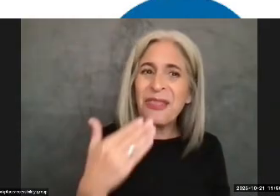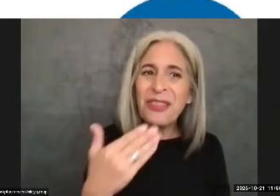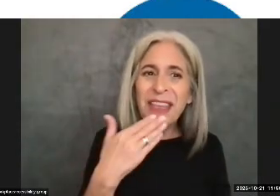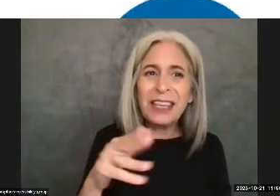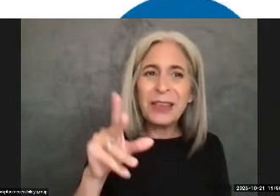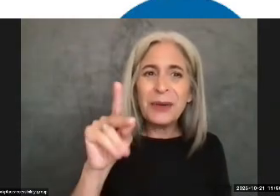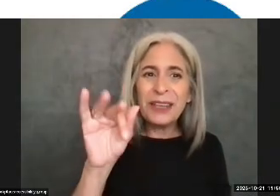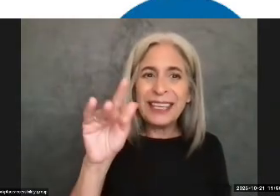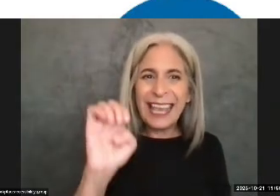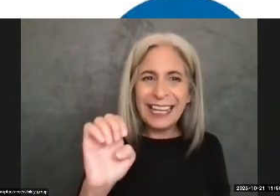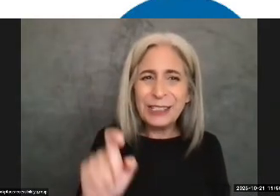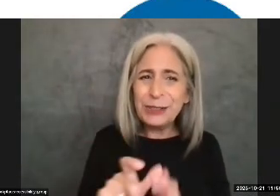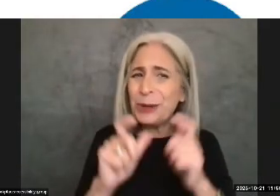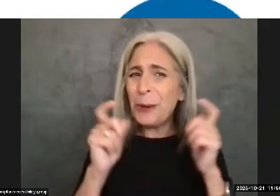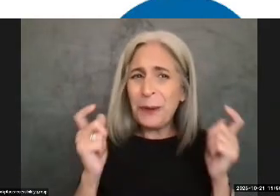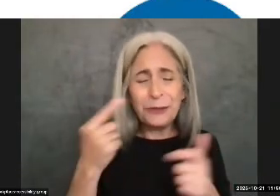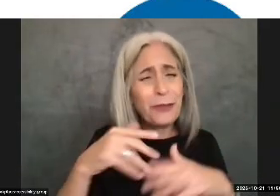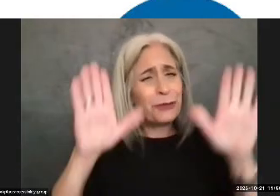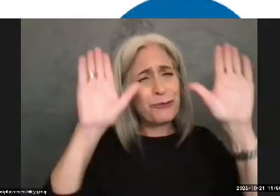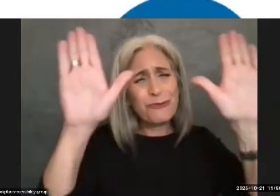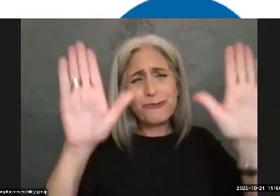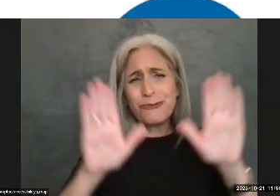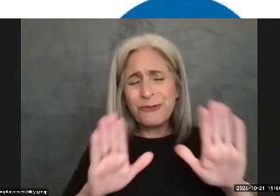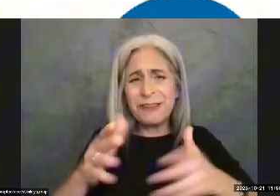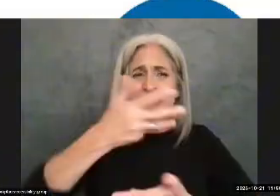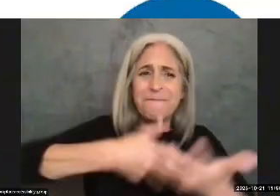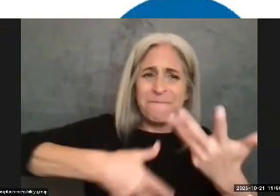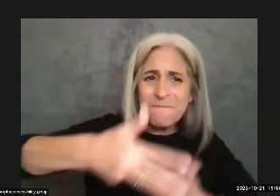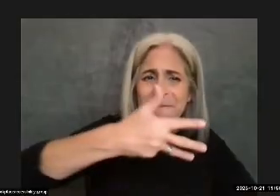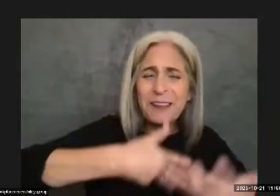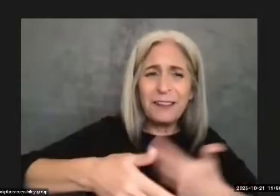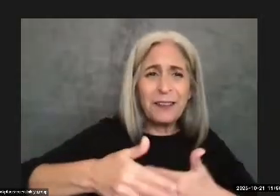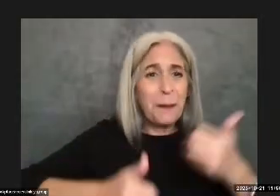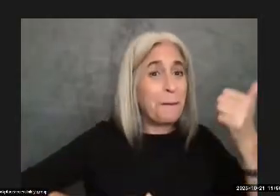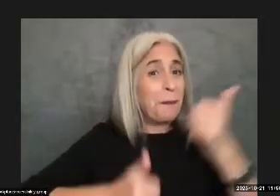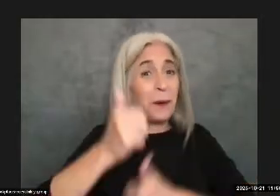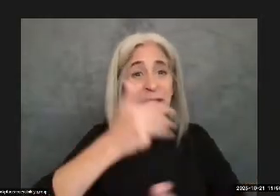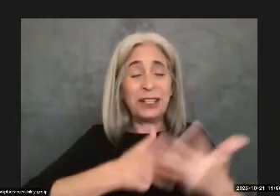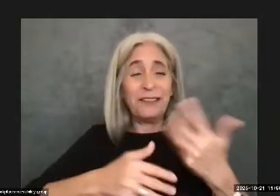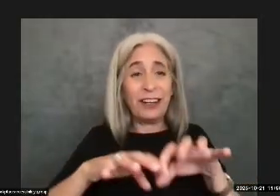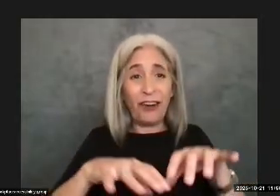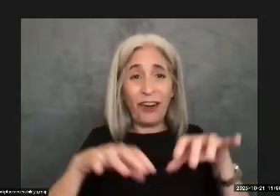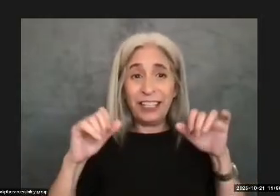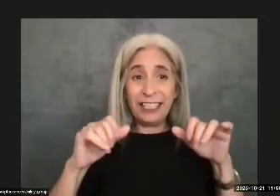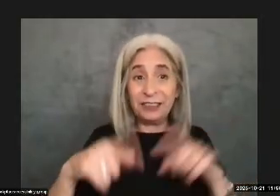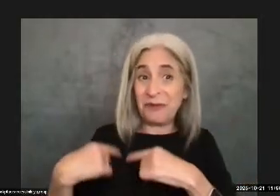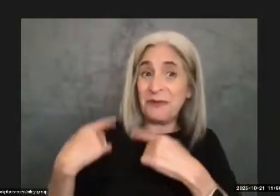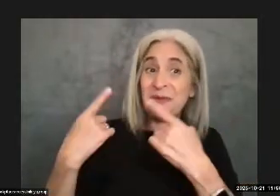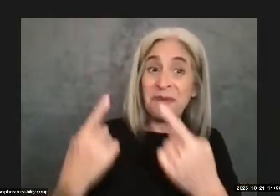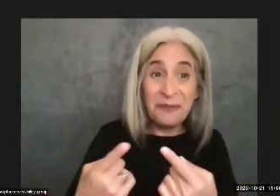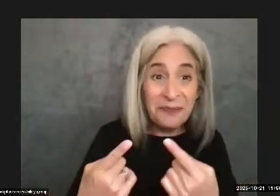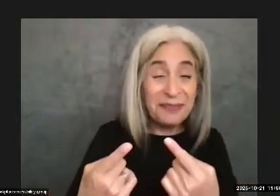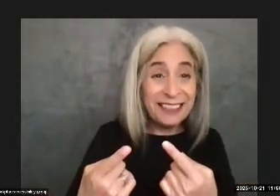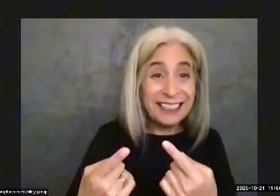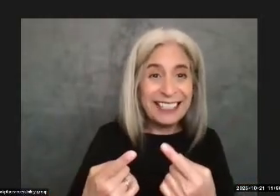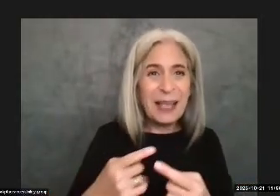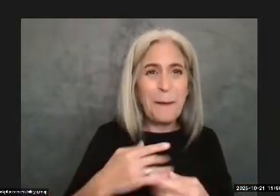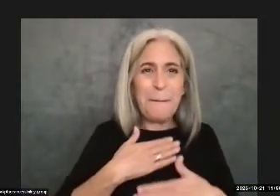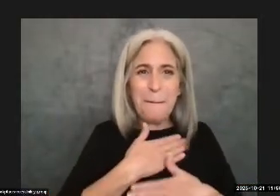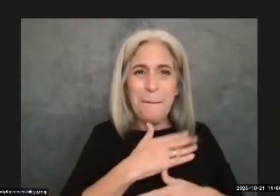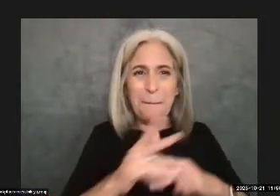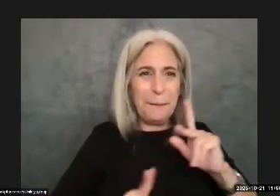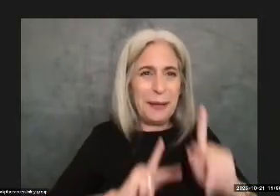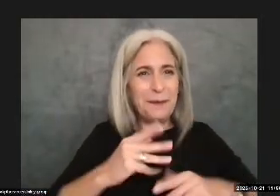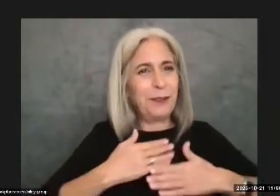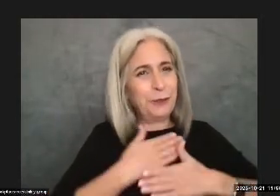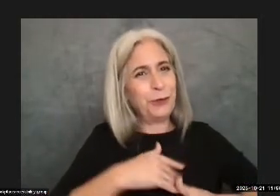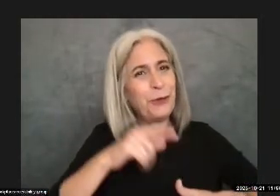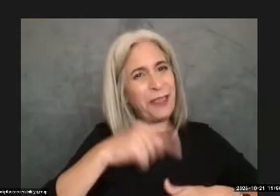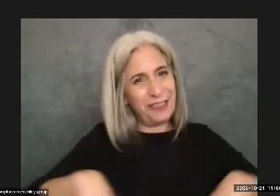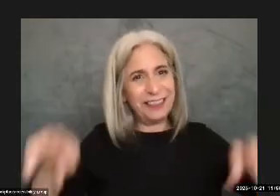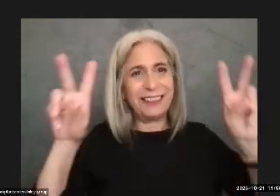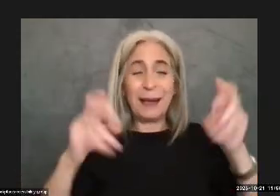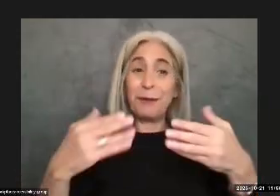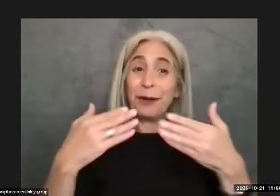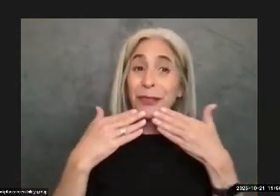Rachel Paul, IAAP: I wanted to thank you, Kate, so much for this great, very interactive… that would be one of the most interactive audiences I've had, so it seems that people enjoyed the topic.